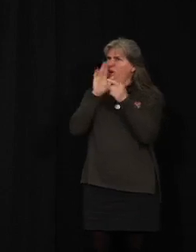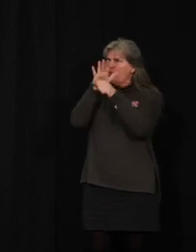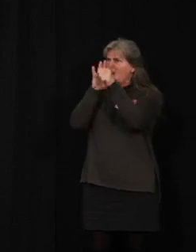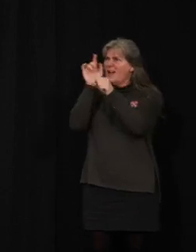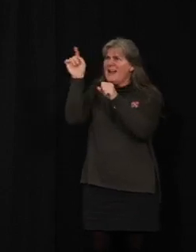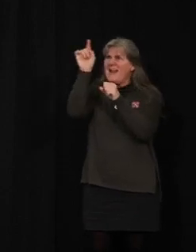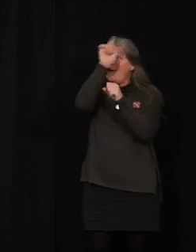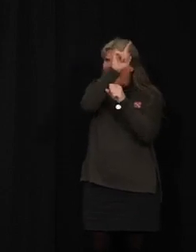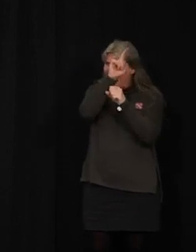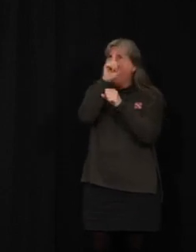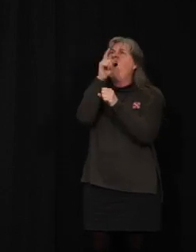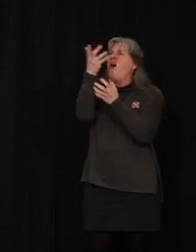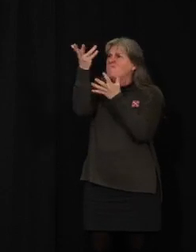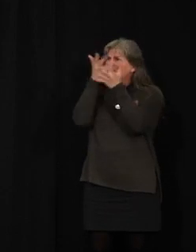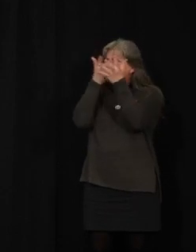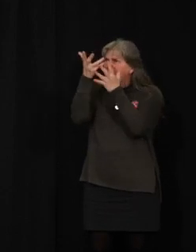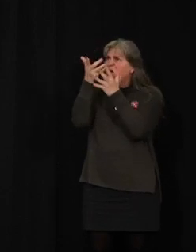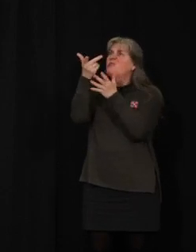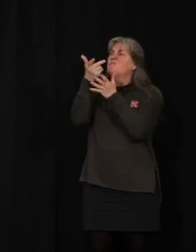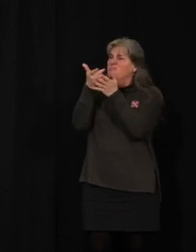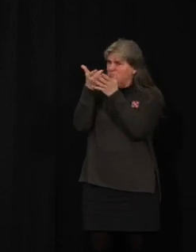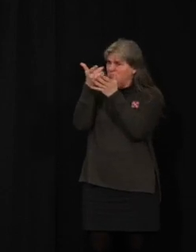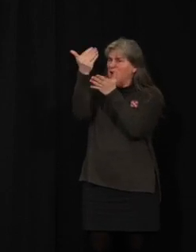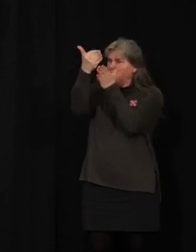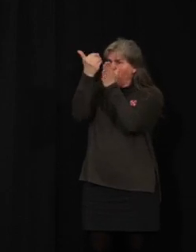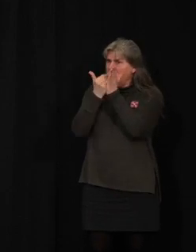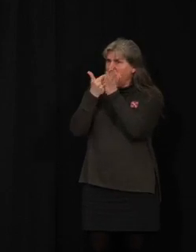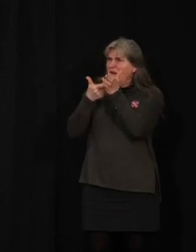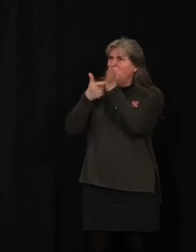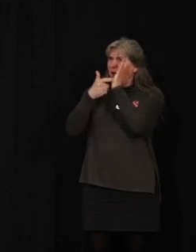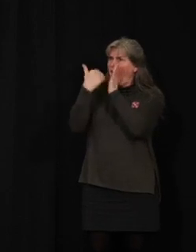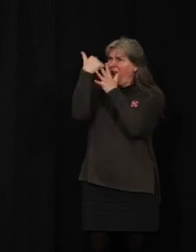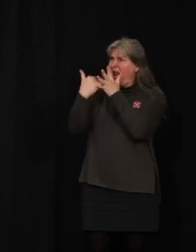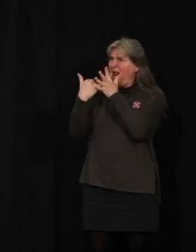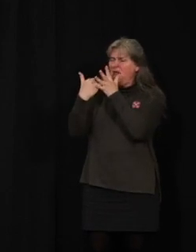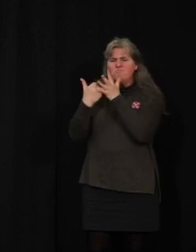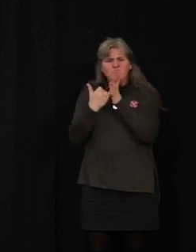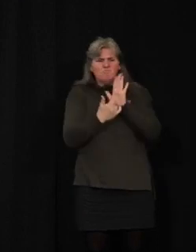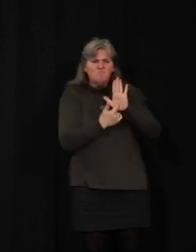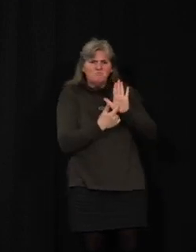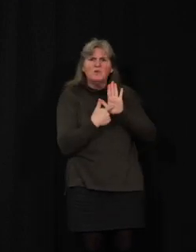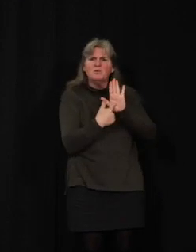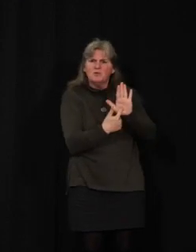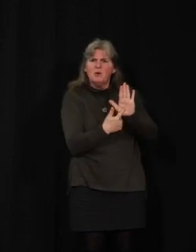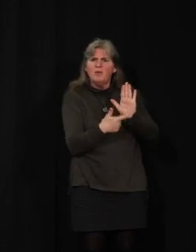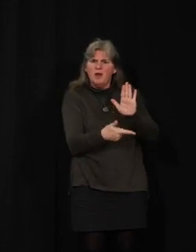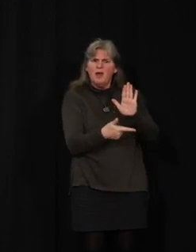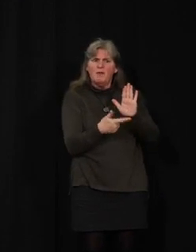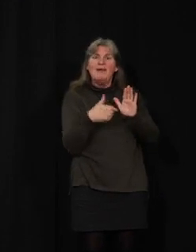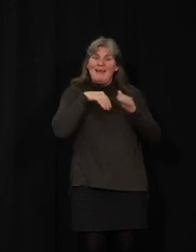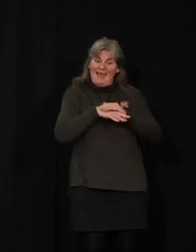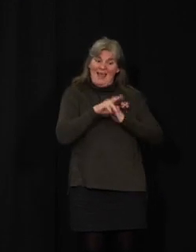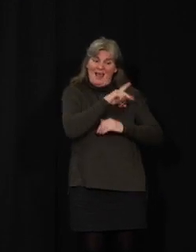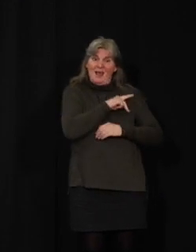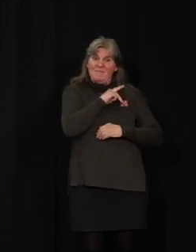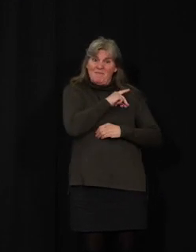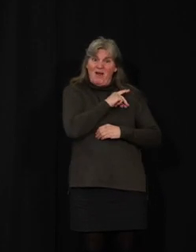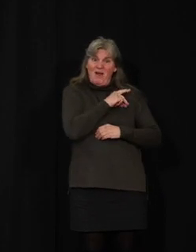communicate the campers have to be respectful of the wishes of the communities.